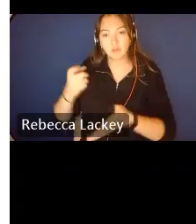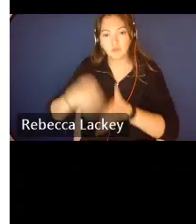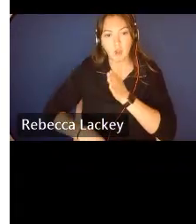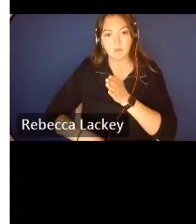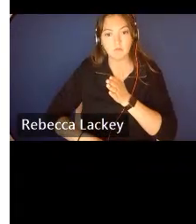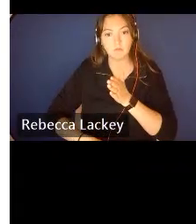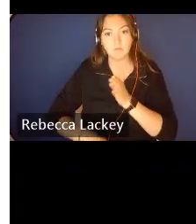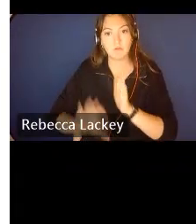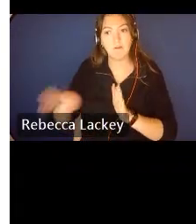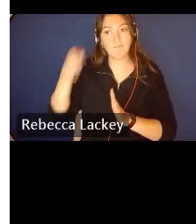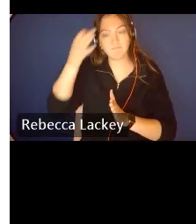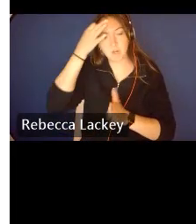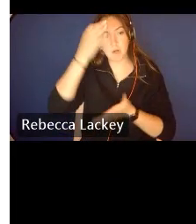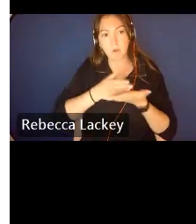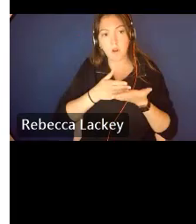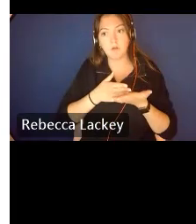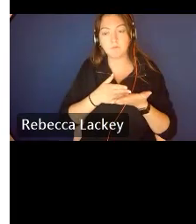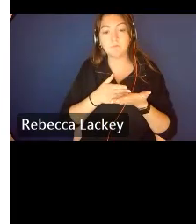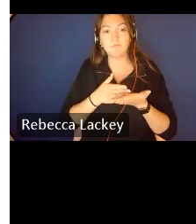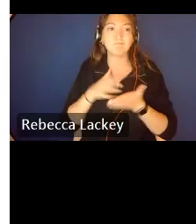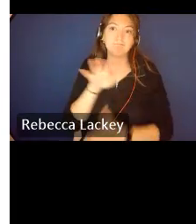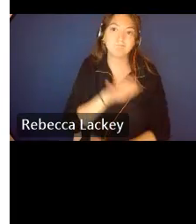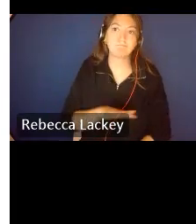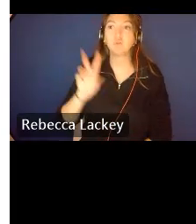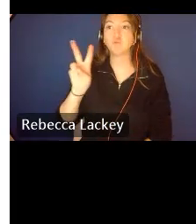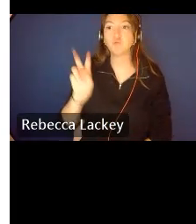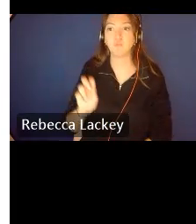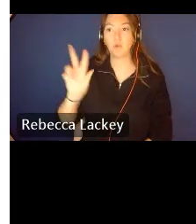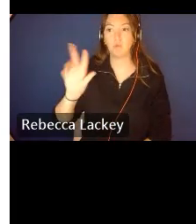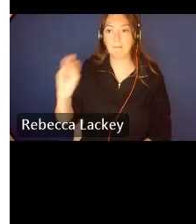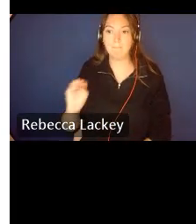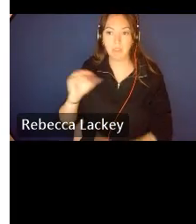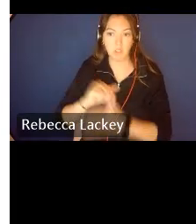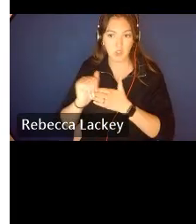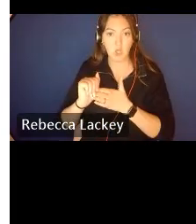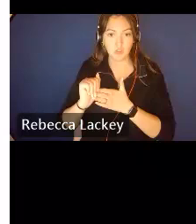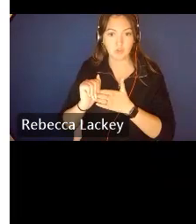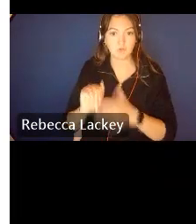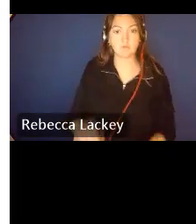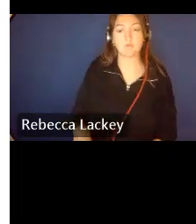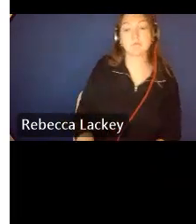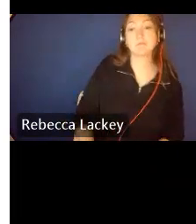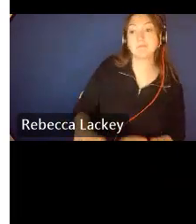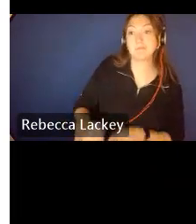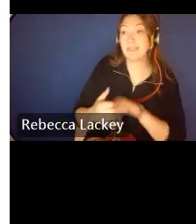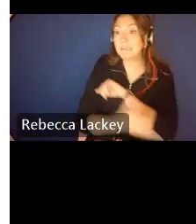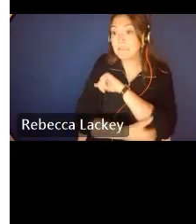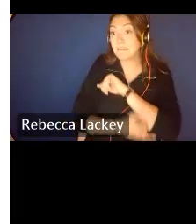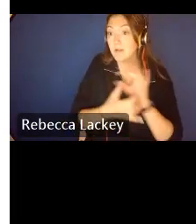The federal portion is estimated at $2.3 million with the county contribution being